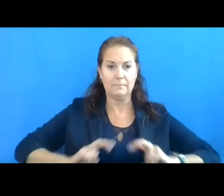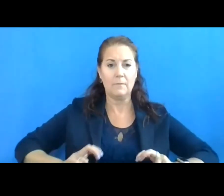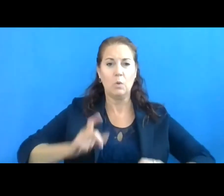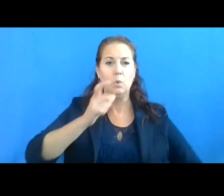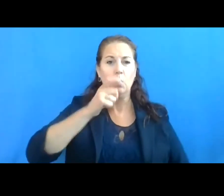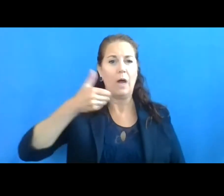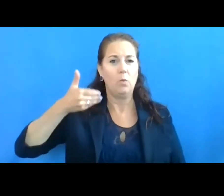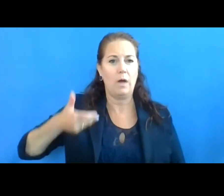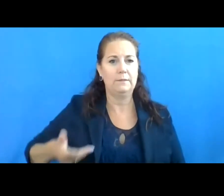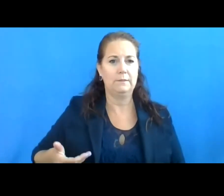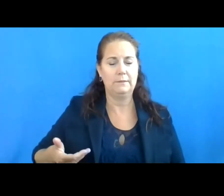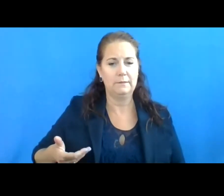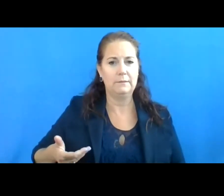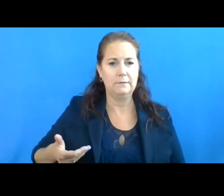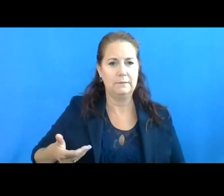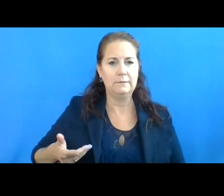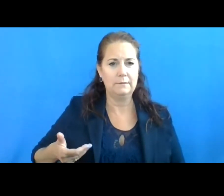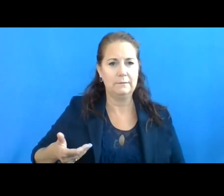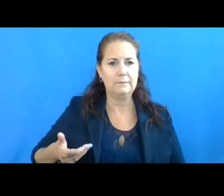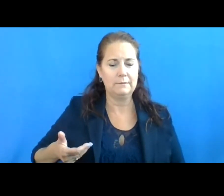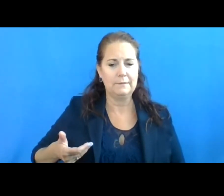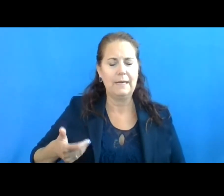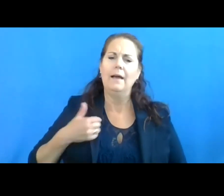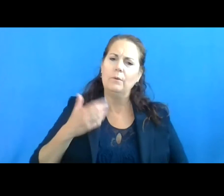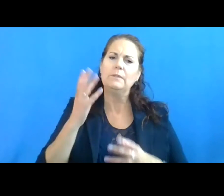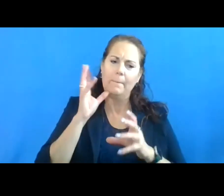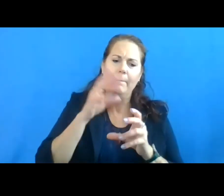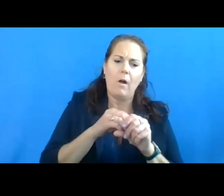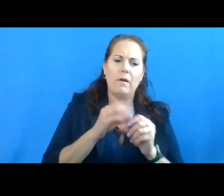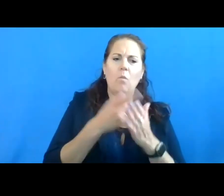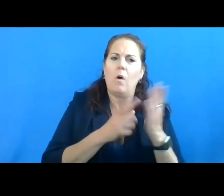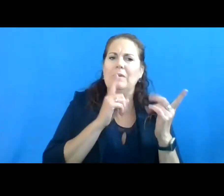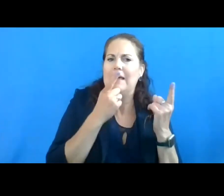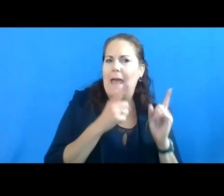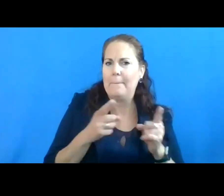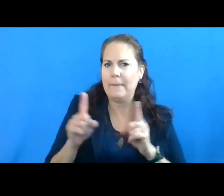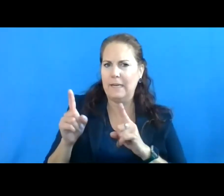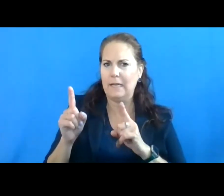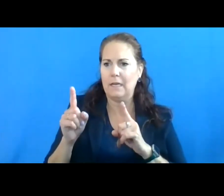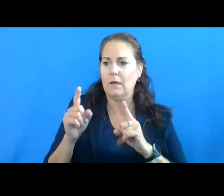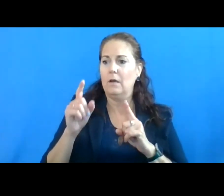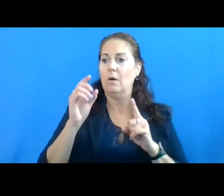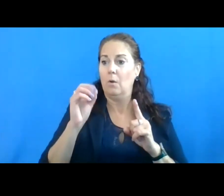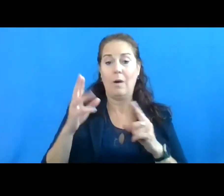I was a part of what this was that was happening in the family or had been happening in the